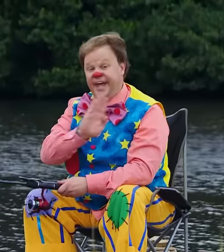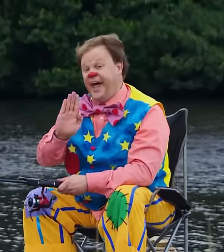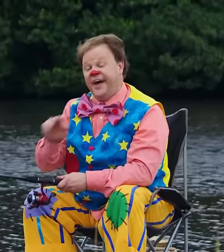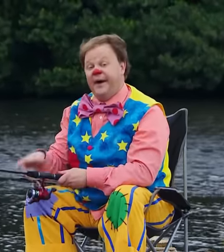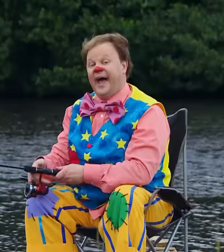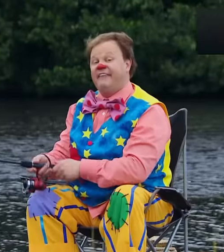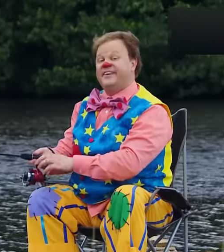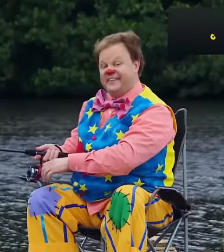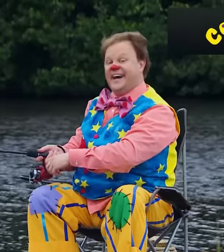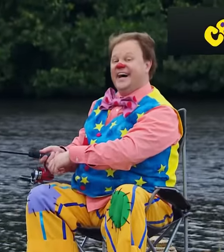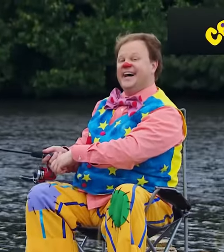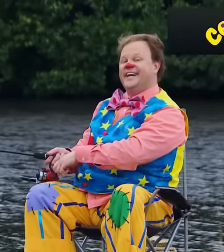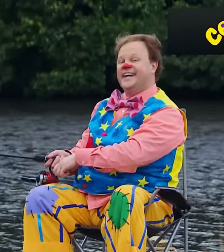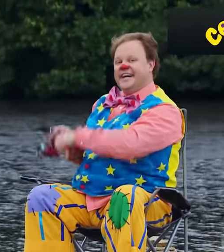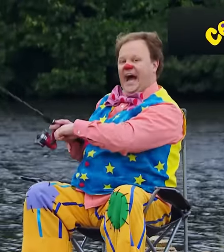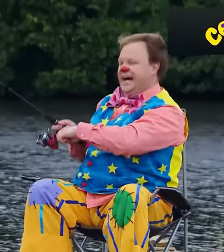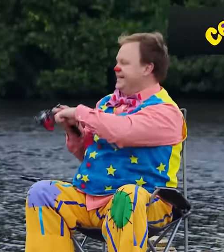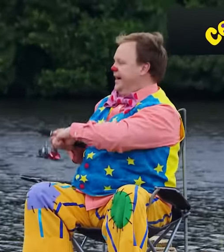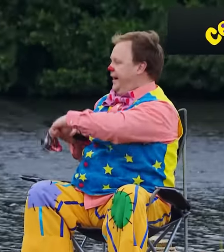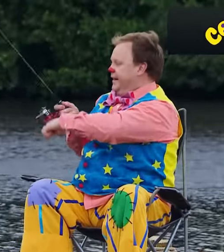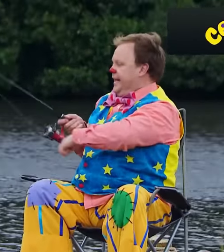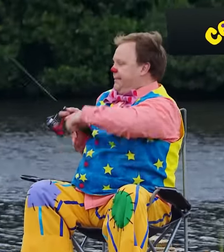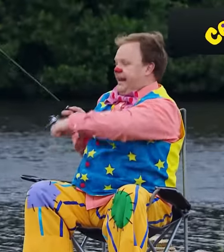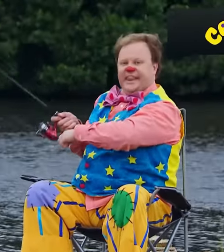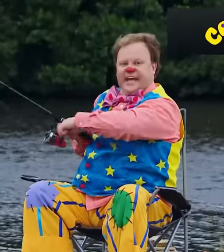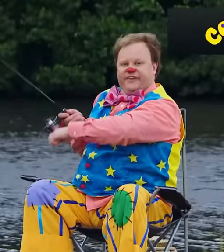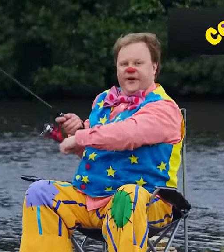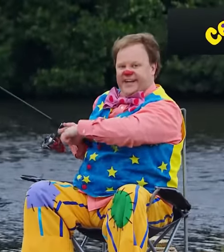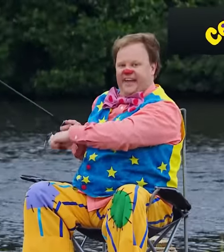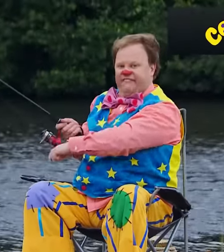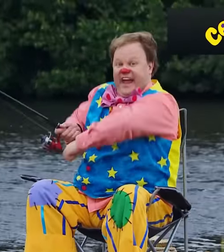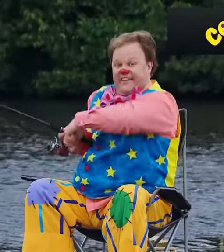no i haven't oh i think i've caught another fish